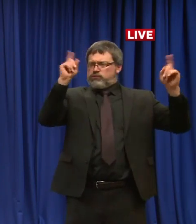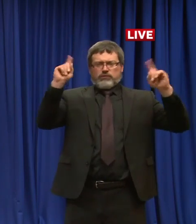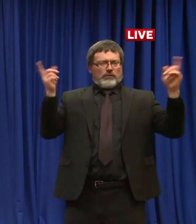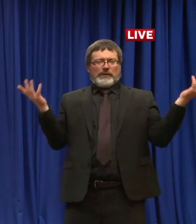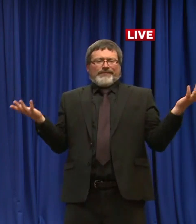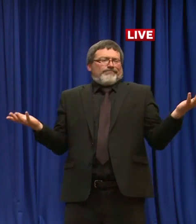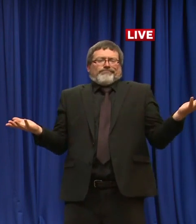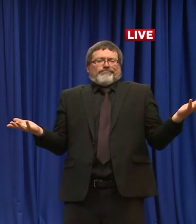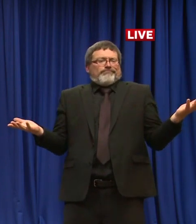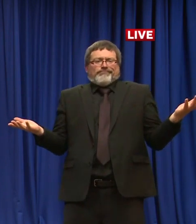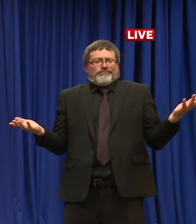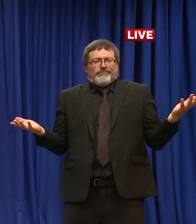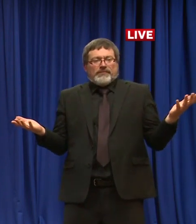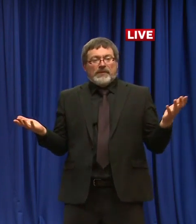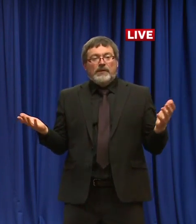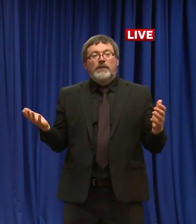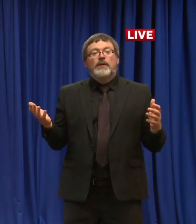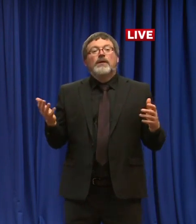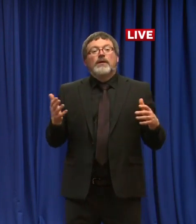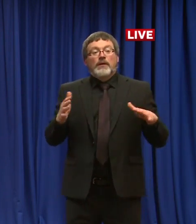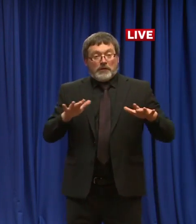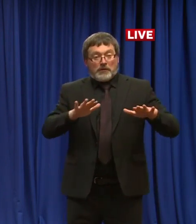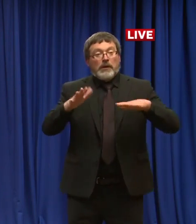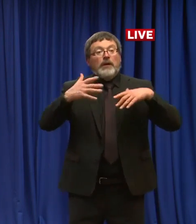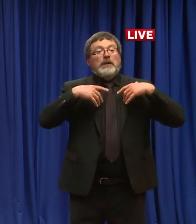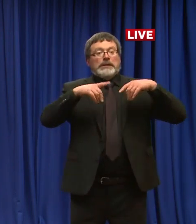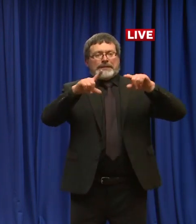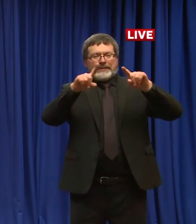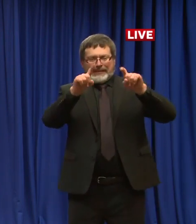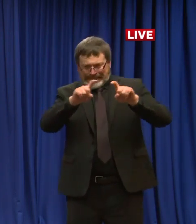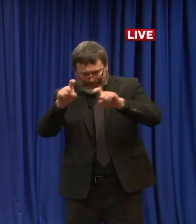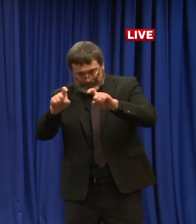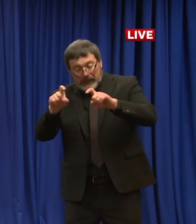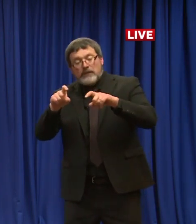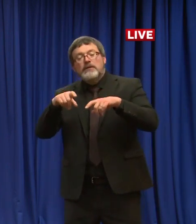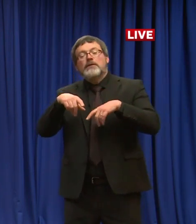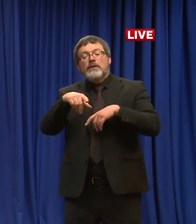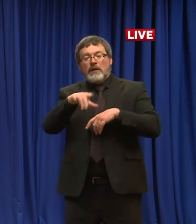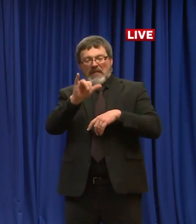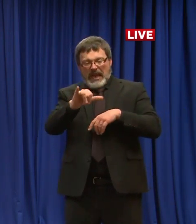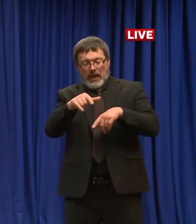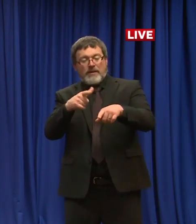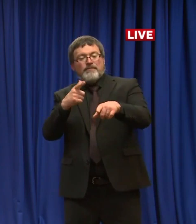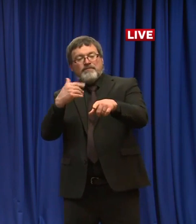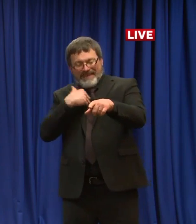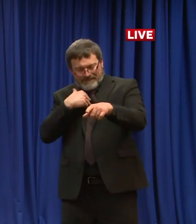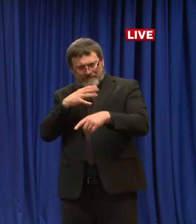THEY GOT IT FROM, YOU KNOW, CERTAINLY WE ASKED ABOUT RISK ABOUT RISK FACTORS WHEN WE DO THESE INVESTIGATIONS.